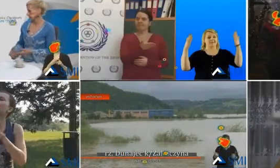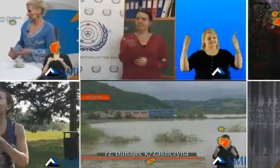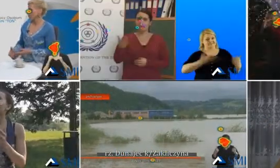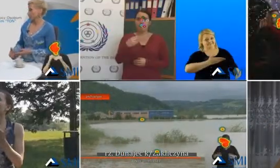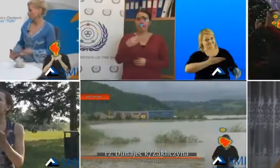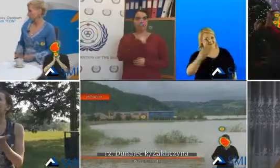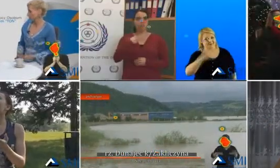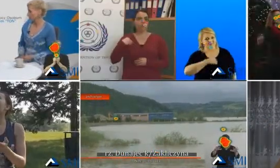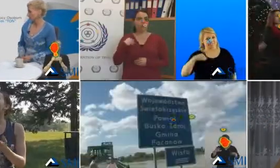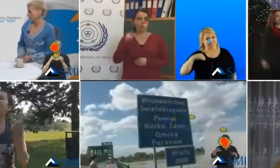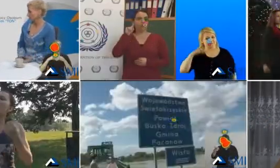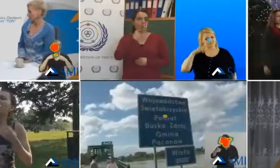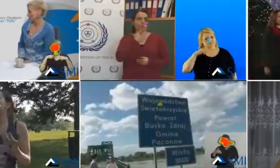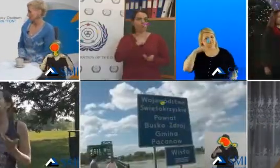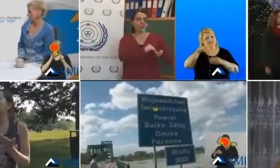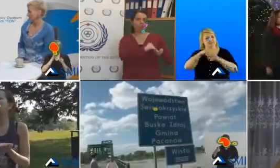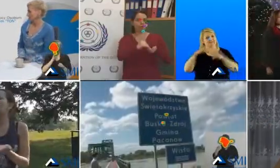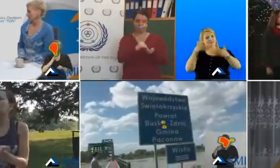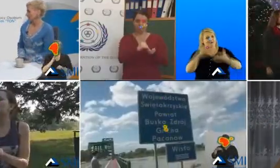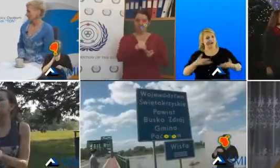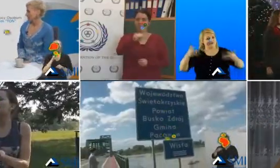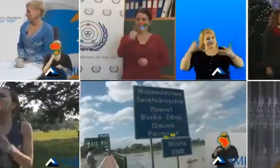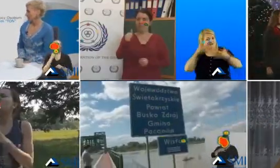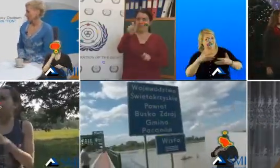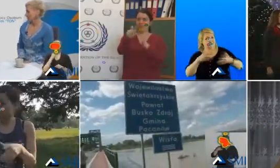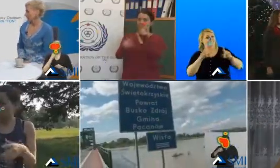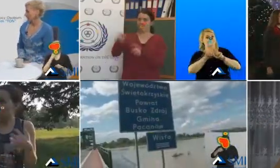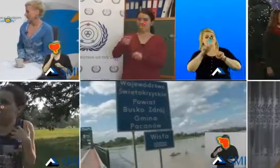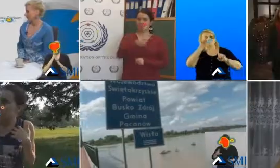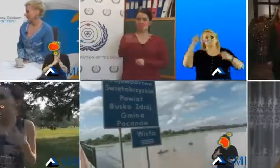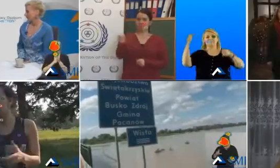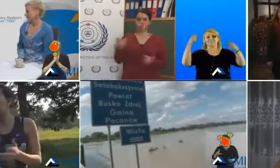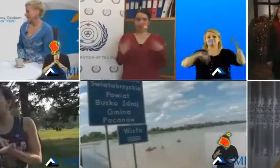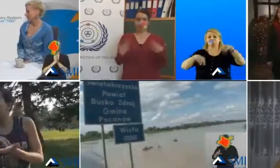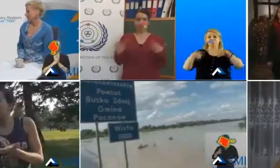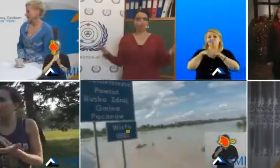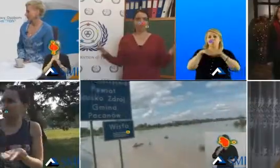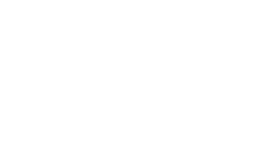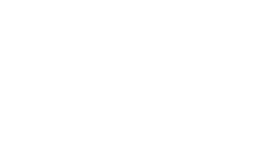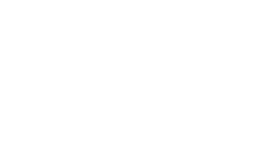We reviewed more than 50 videos, of which we have drawn the following conclusions.